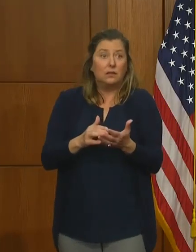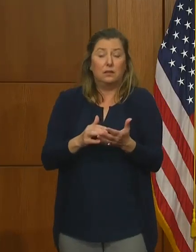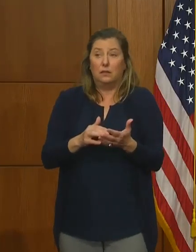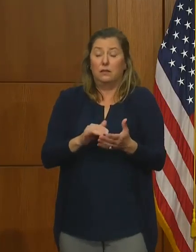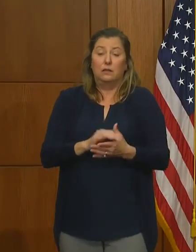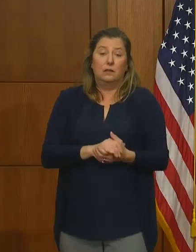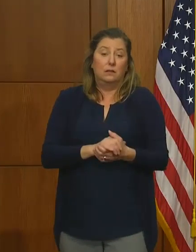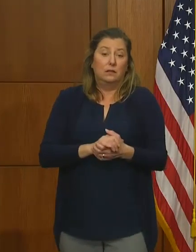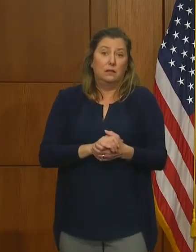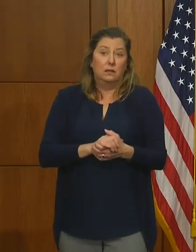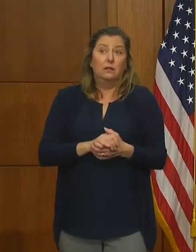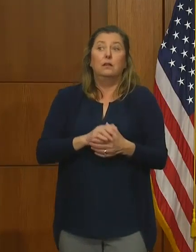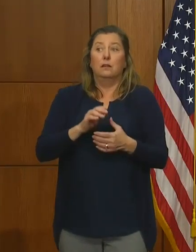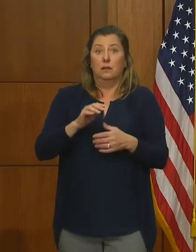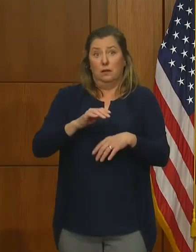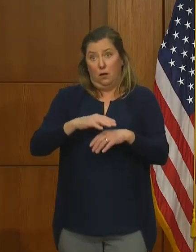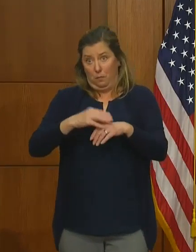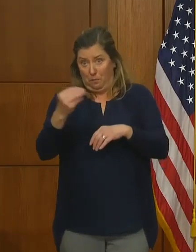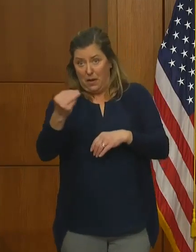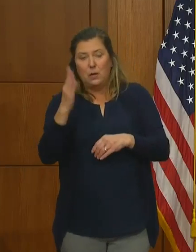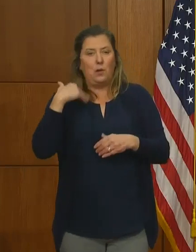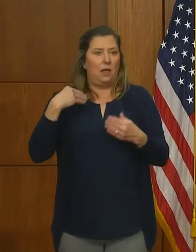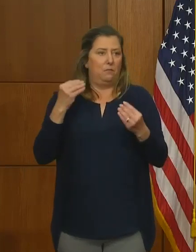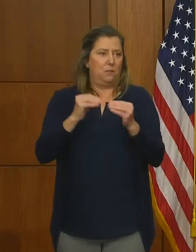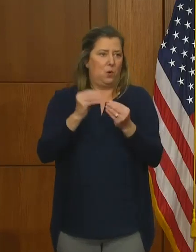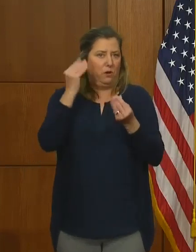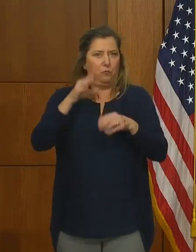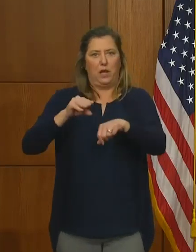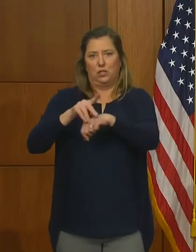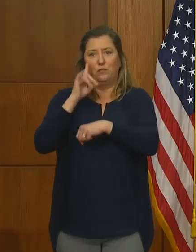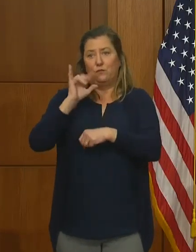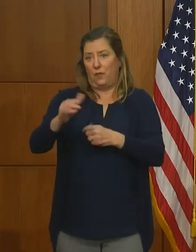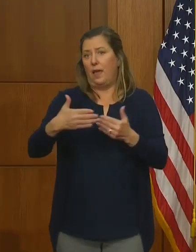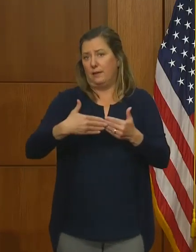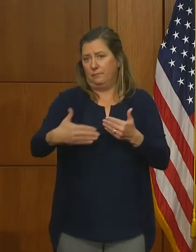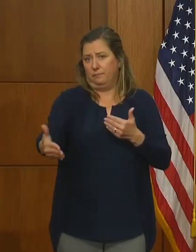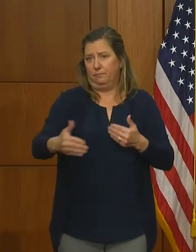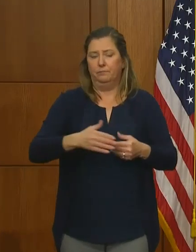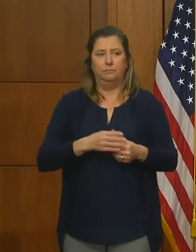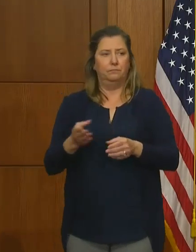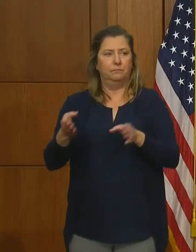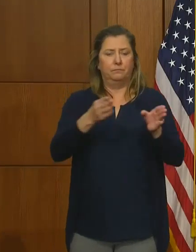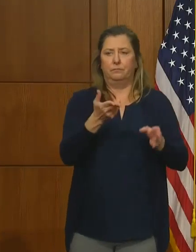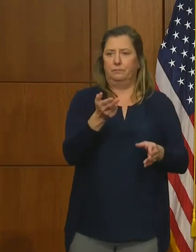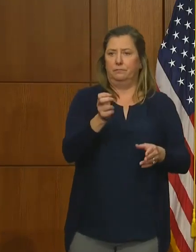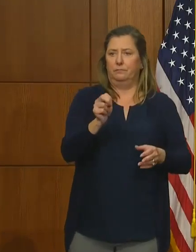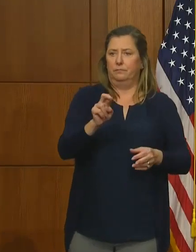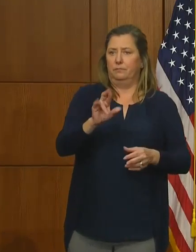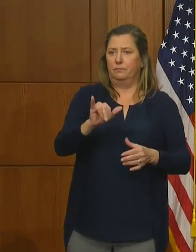WEEKEND AND- AS I SAID OR I WILL GIVE. ALL OF VIRGINIA-